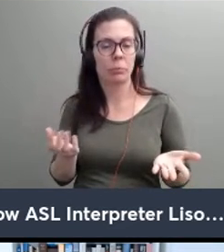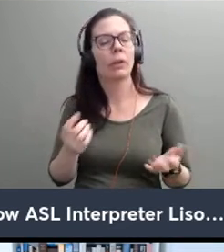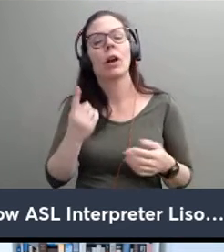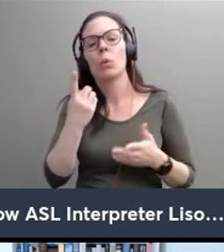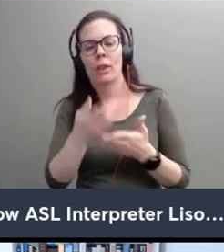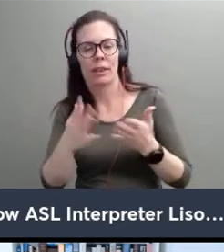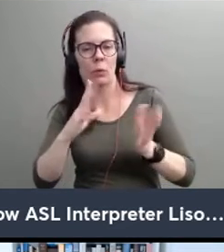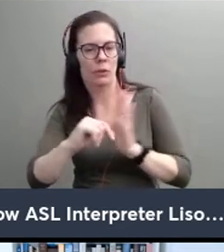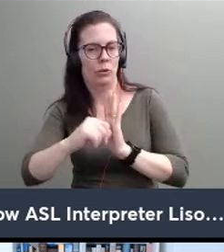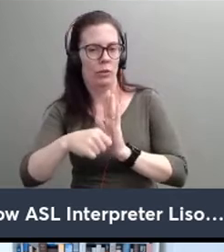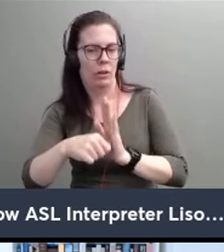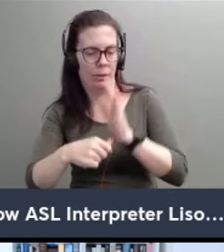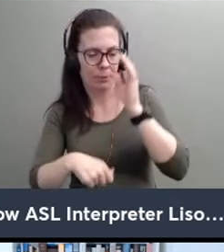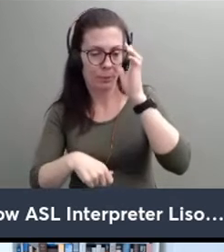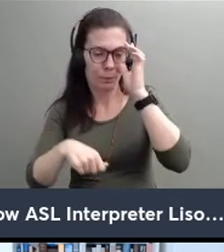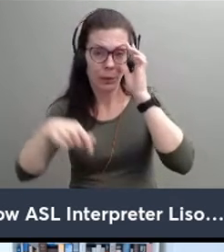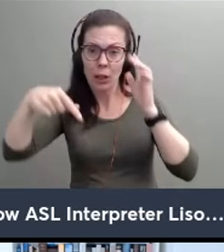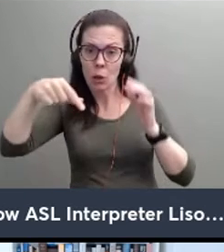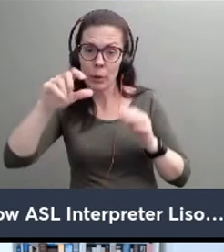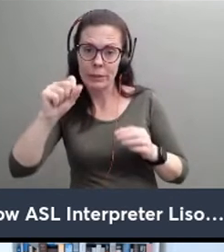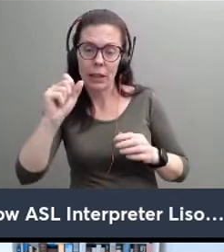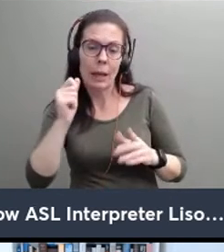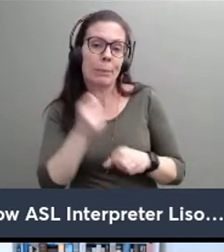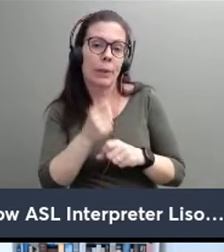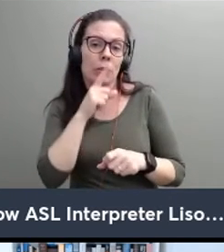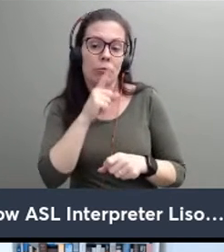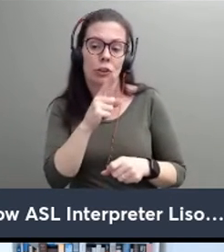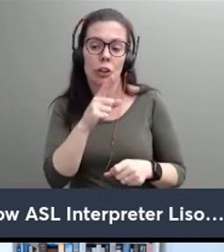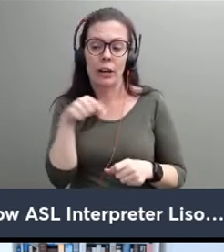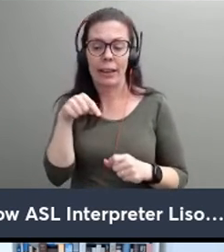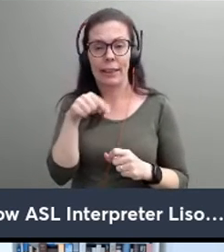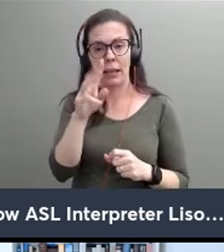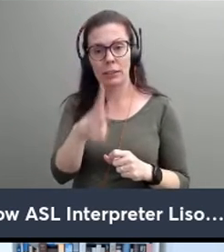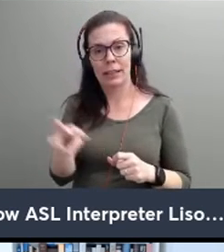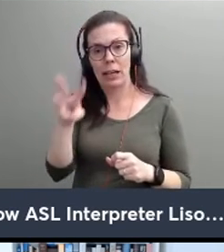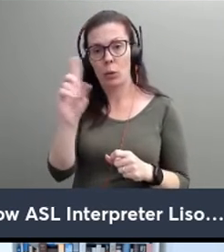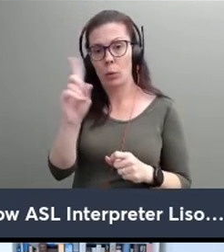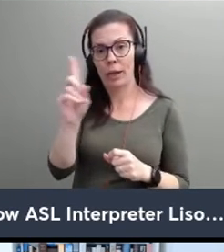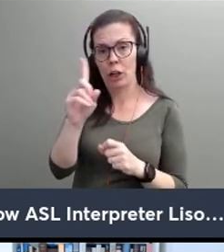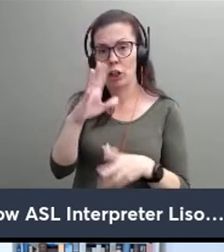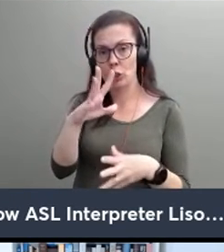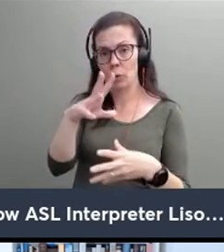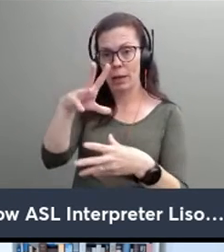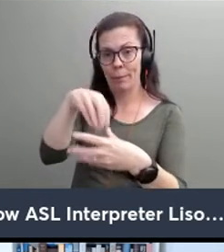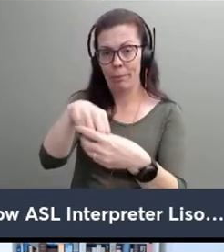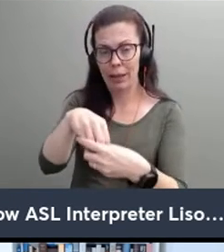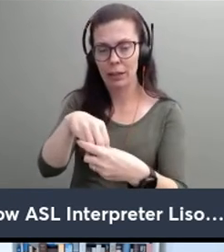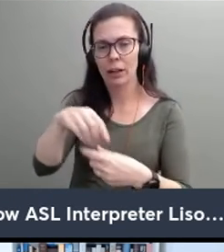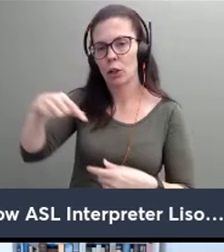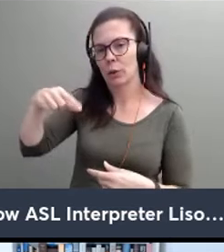is that QuickSight makes sure that the site where you are embedding is something that QuickSight can trust.